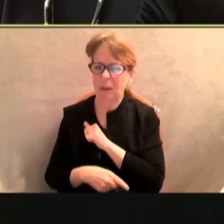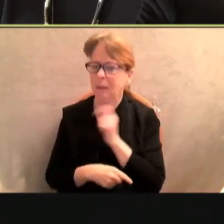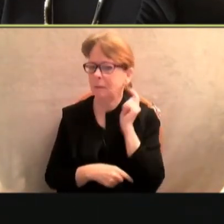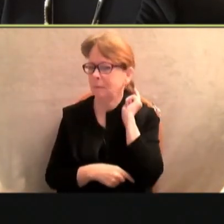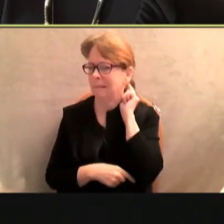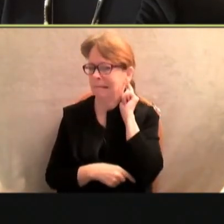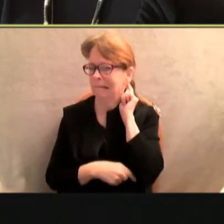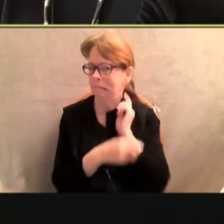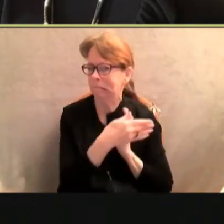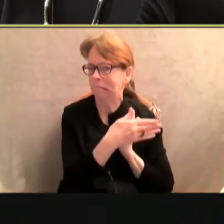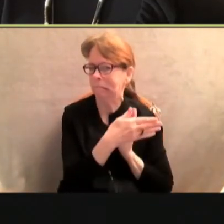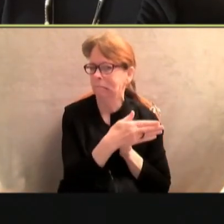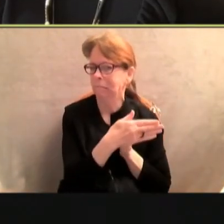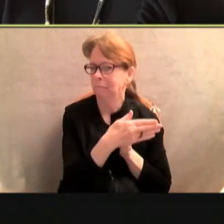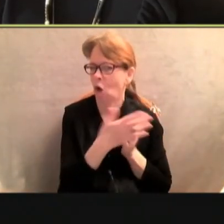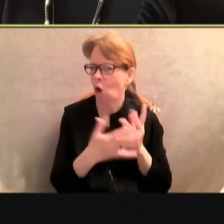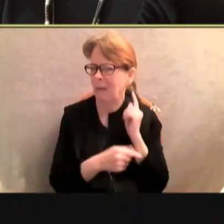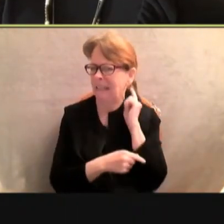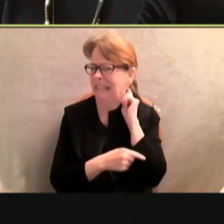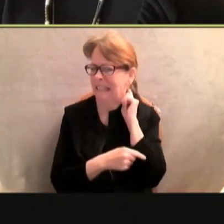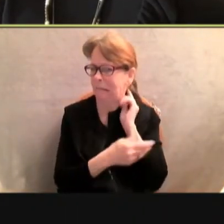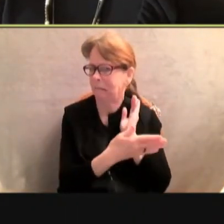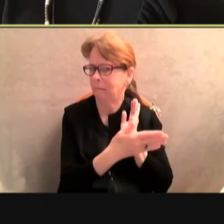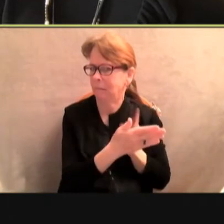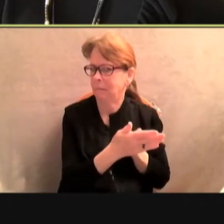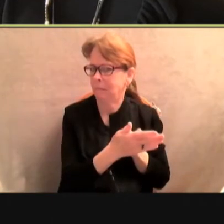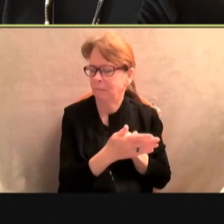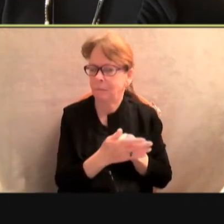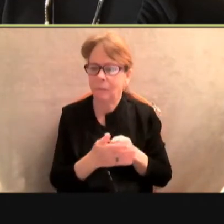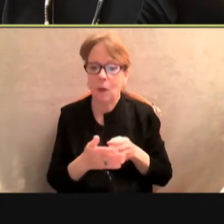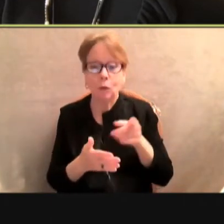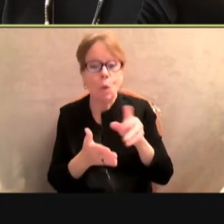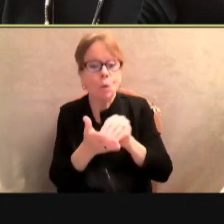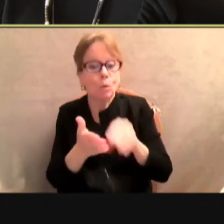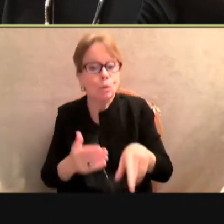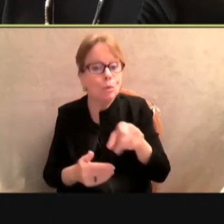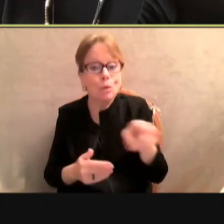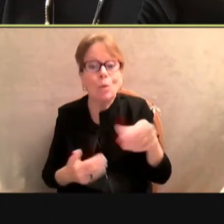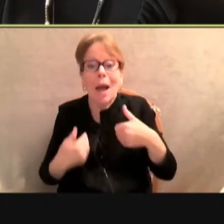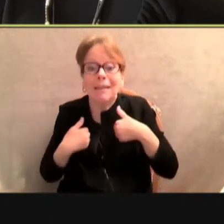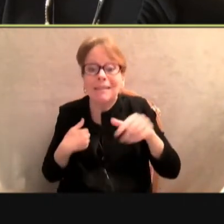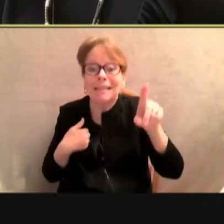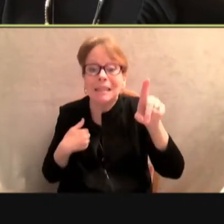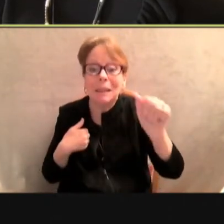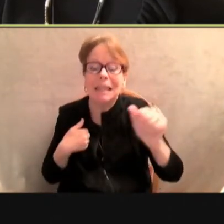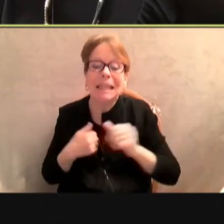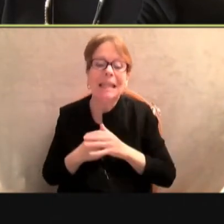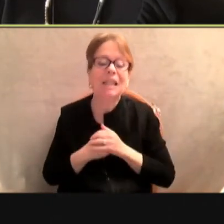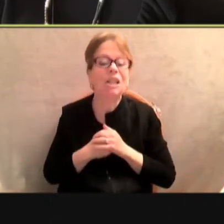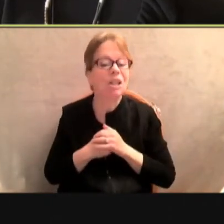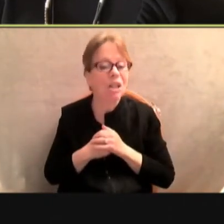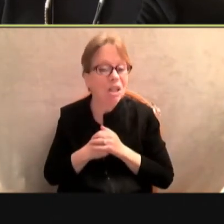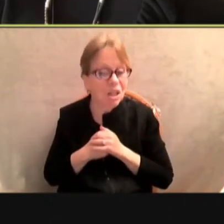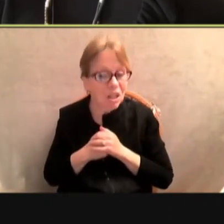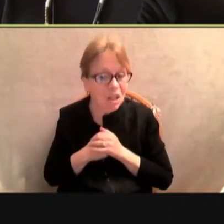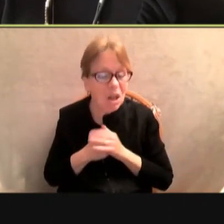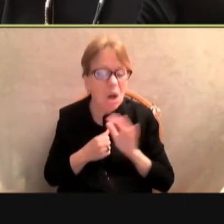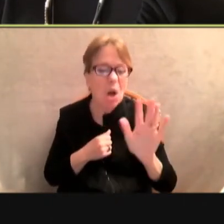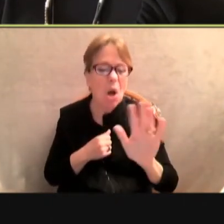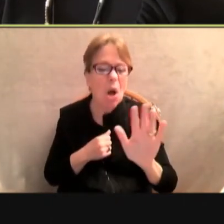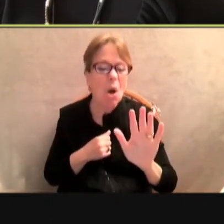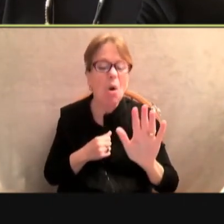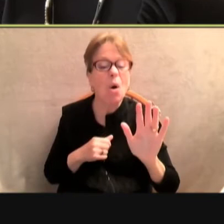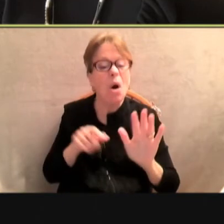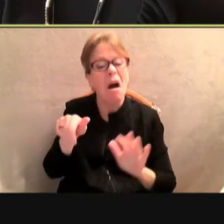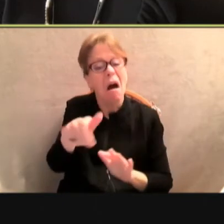with the disability to enjoy all of the benefits and privileges of the program. That's post-admission